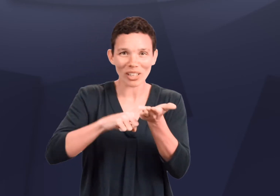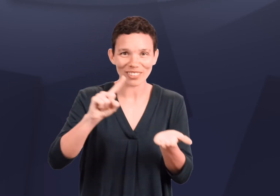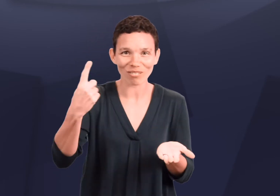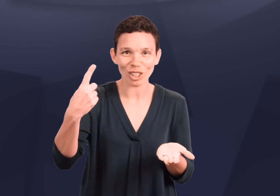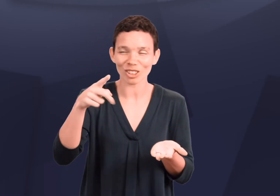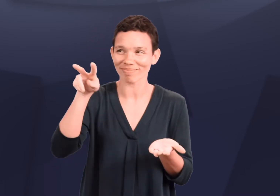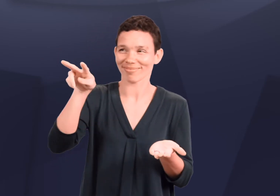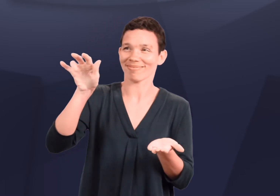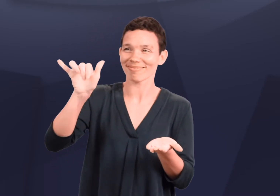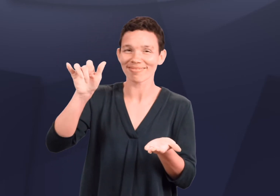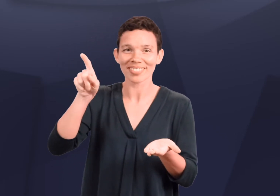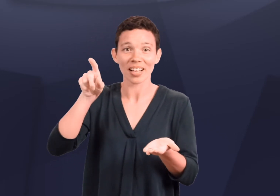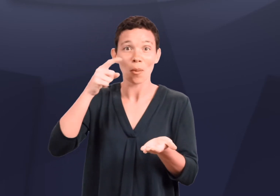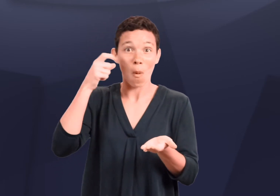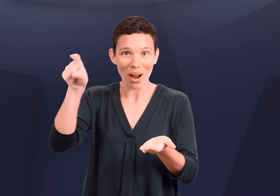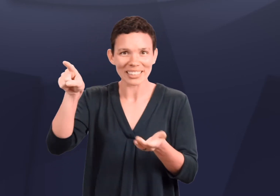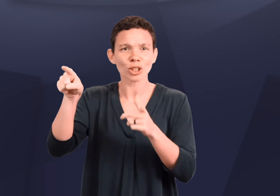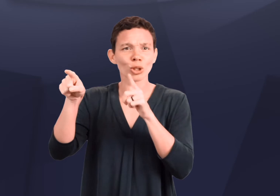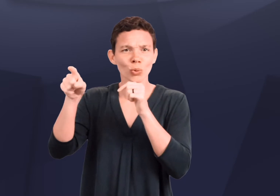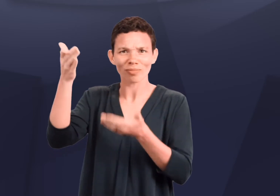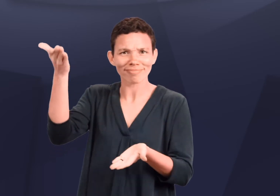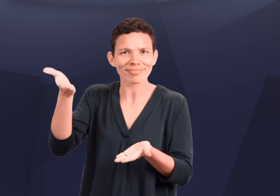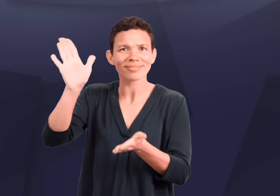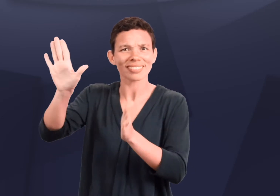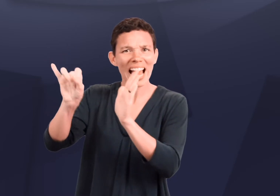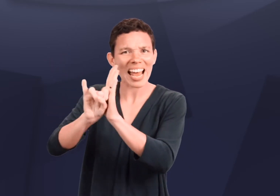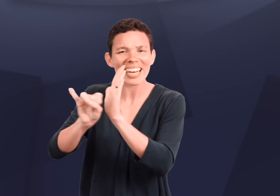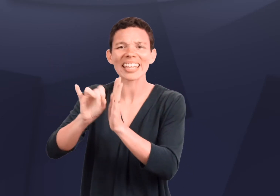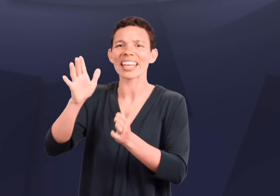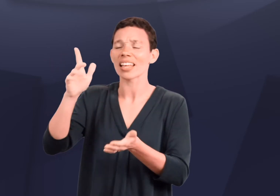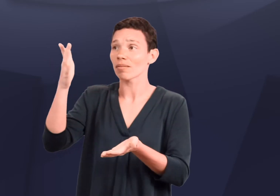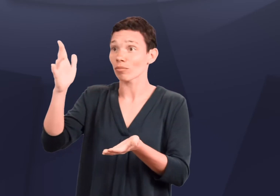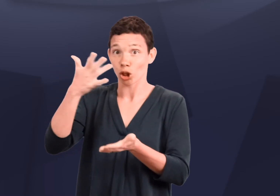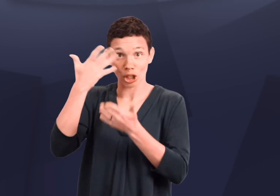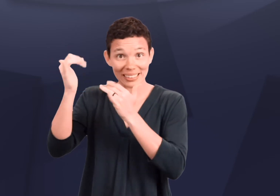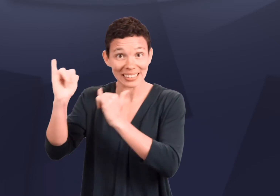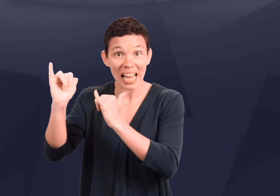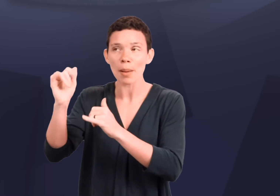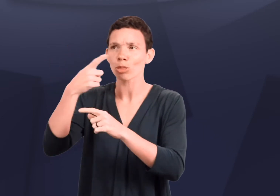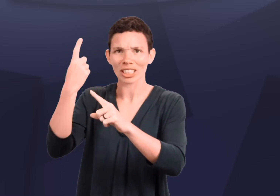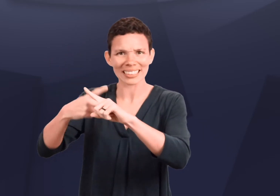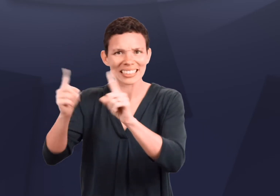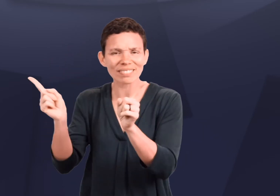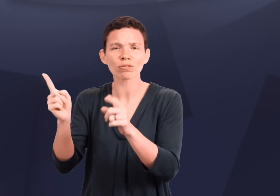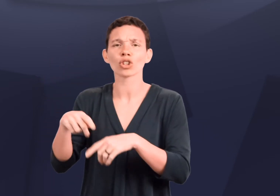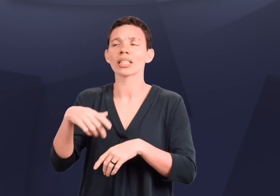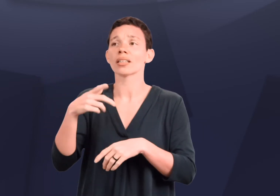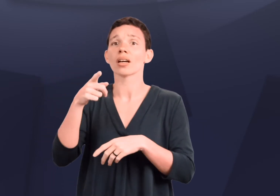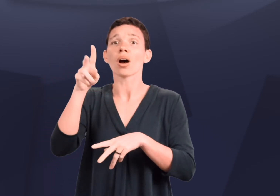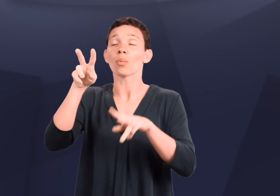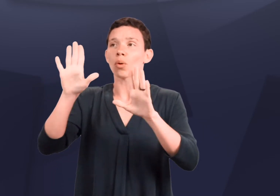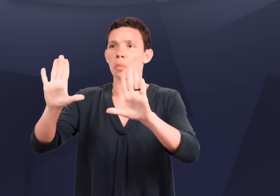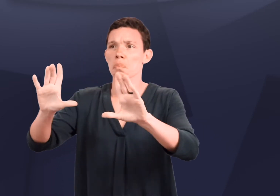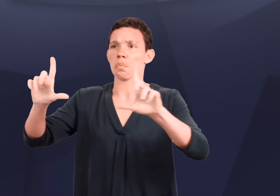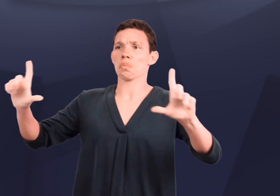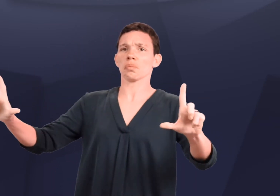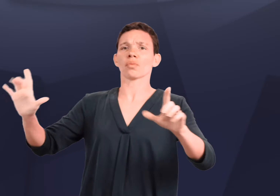The person you noticed, what is their identity? What did they look like? Are they similar or different from you?